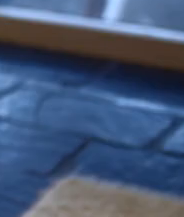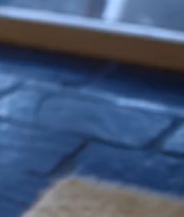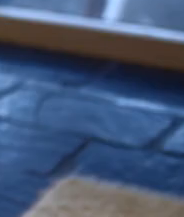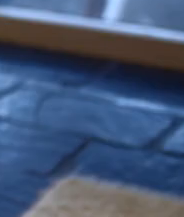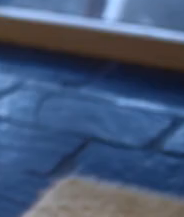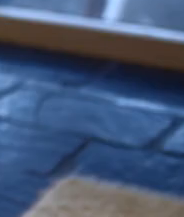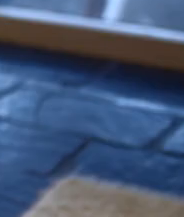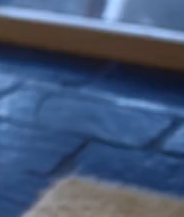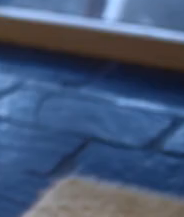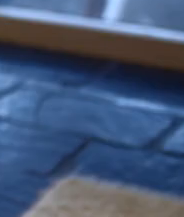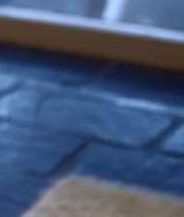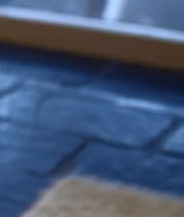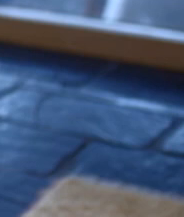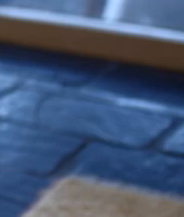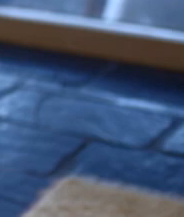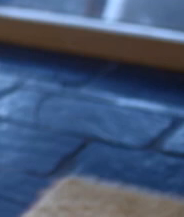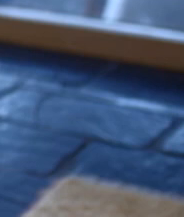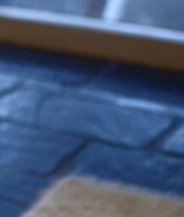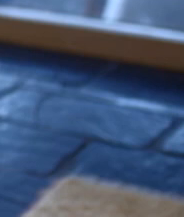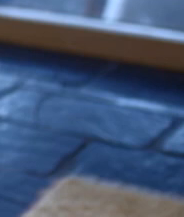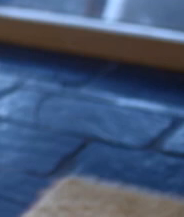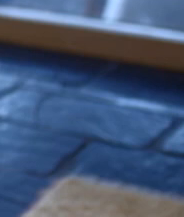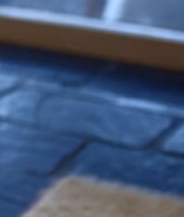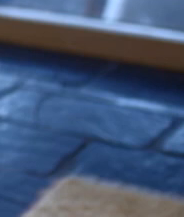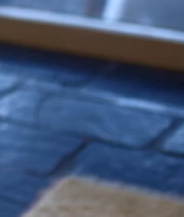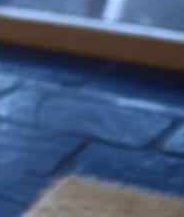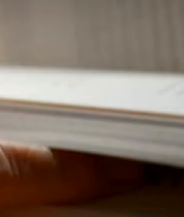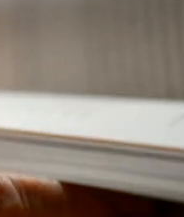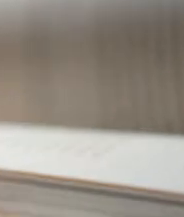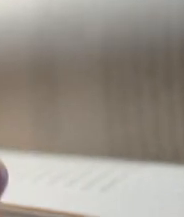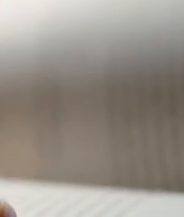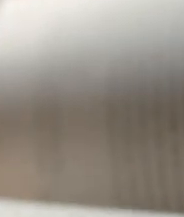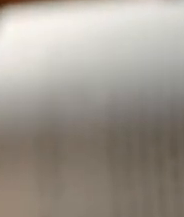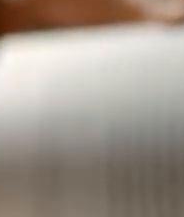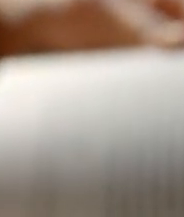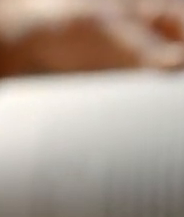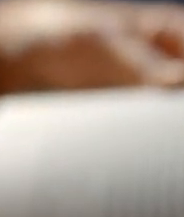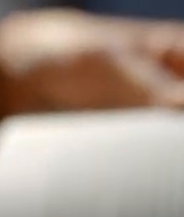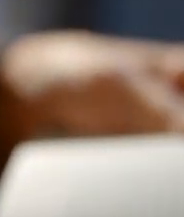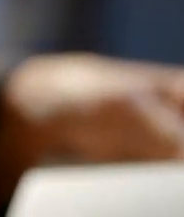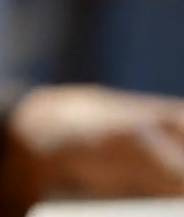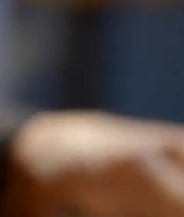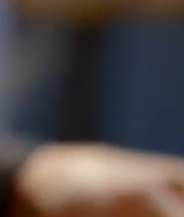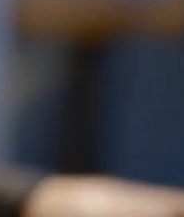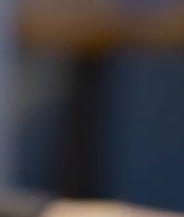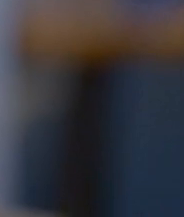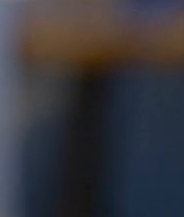And it's something that we say a lot in country. We have one heartbeat and the heartbeat